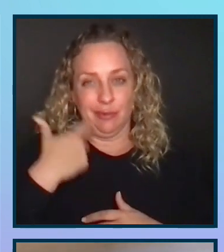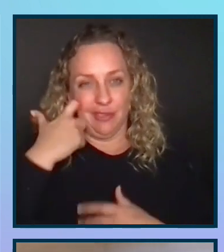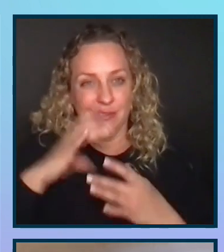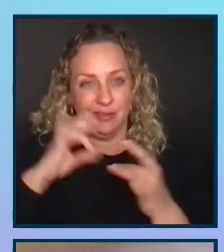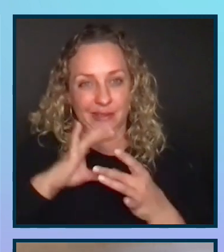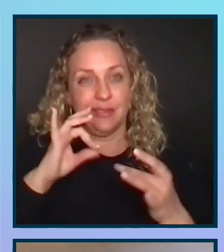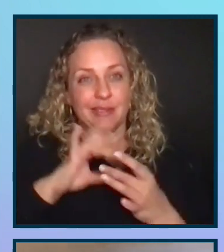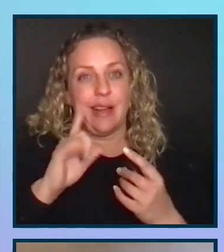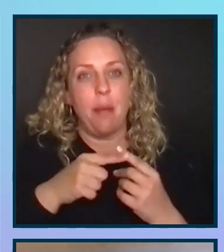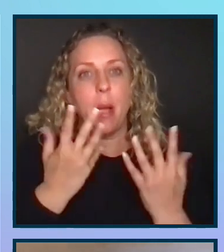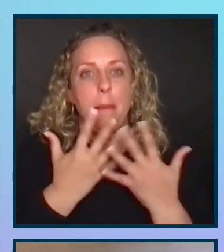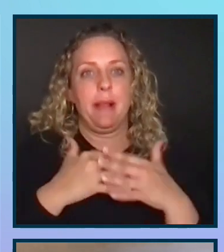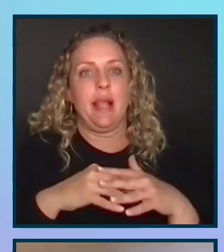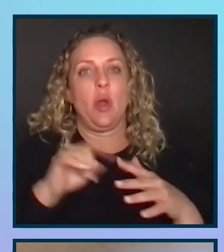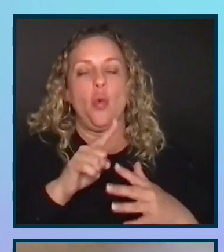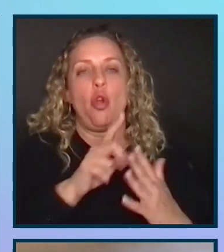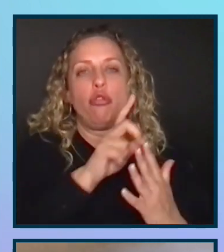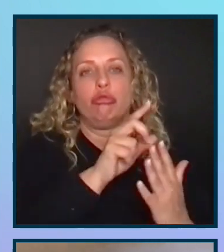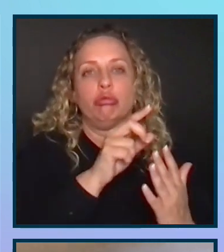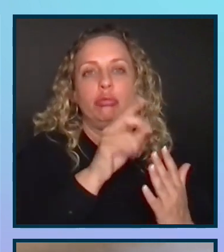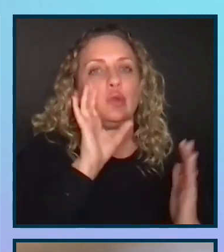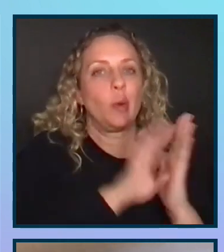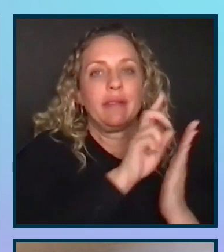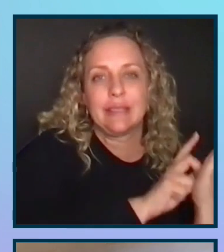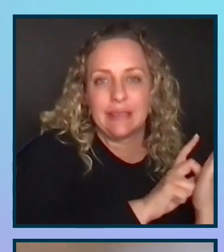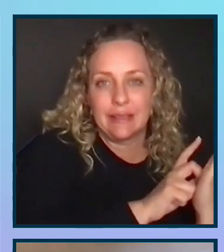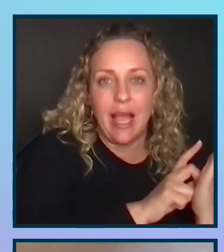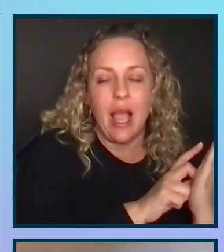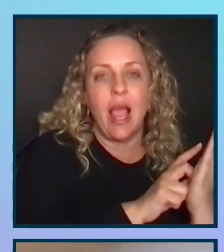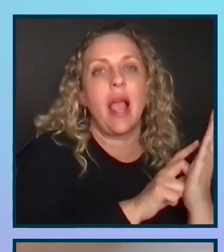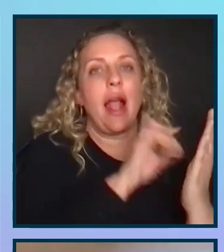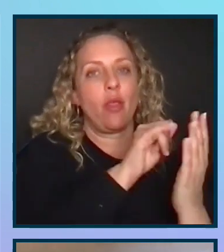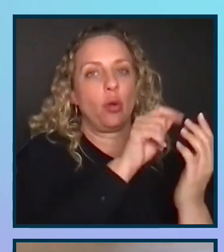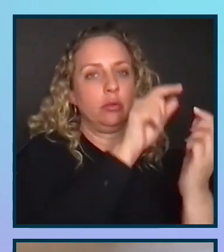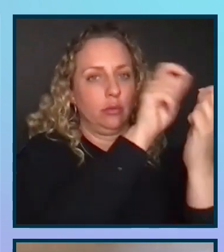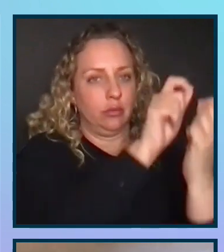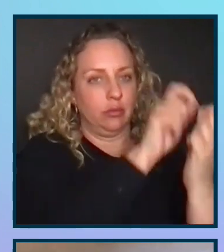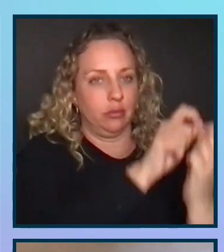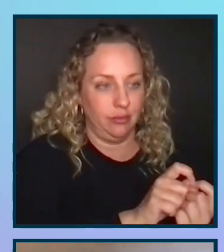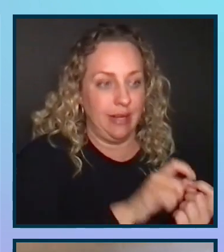about blending where the graphic design discipline ends and where another discipline begins.